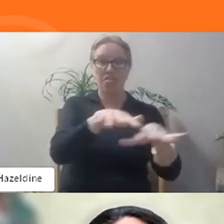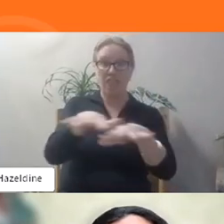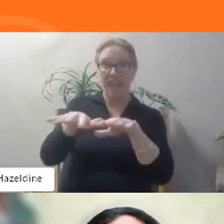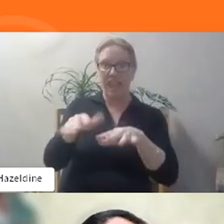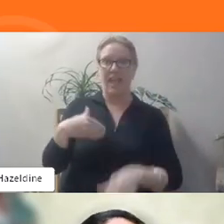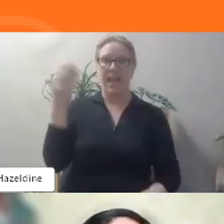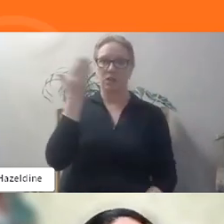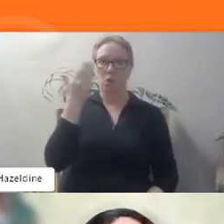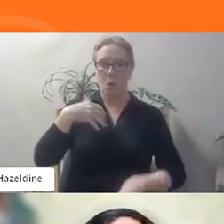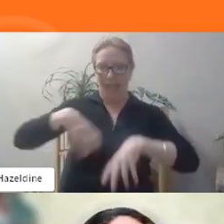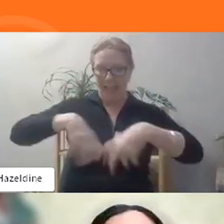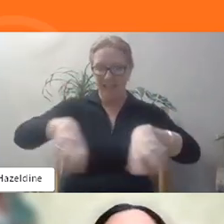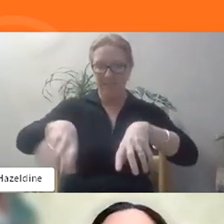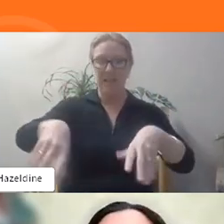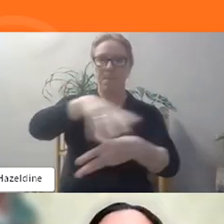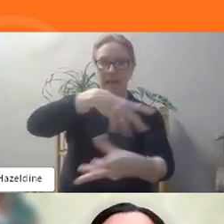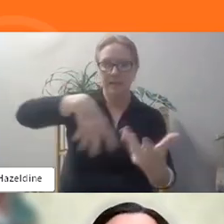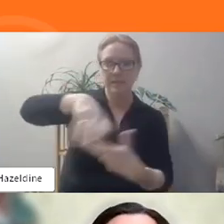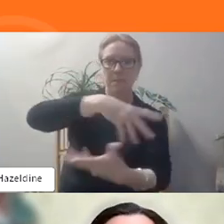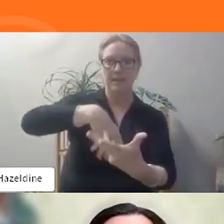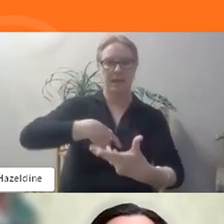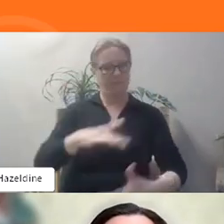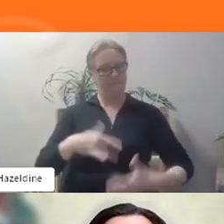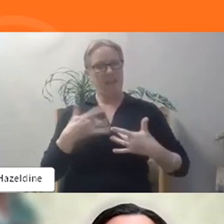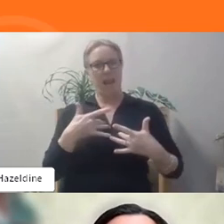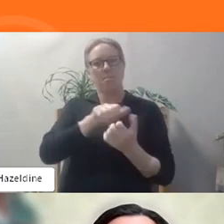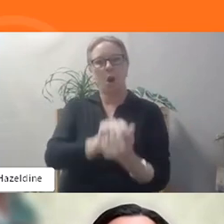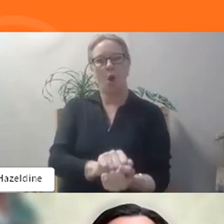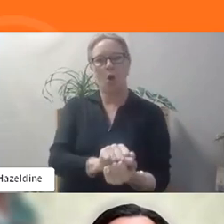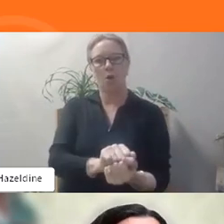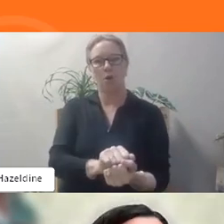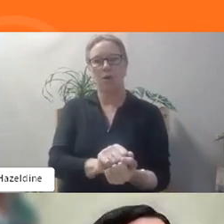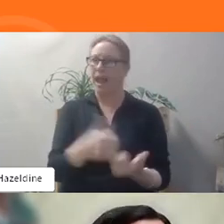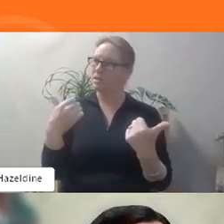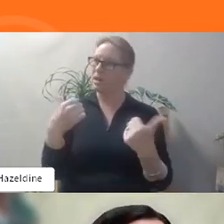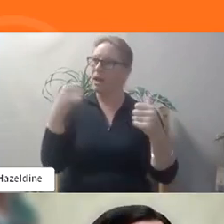participating, having a sense of belonging and being able to achieve.